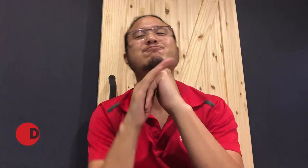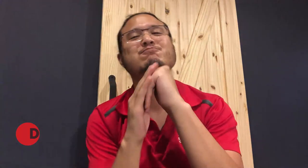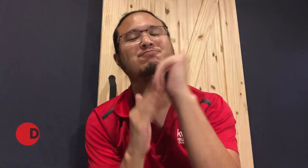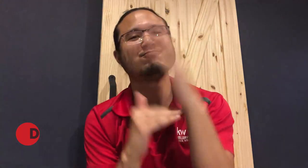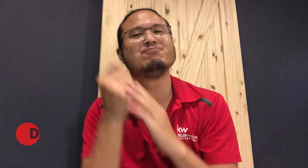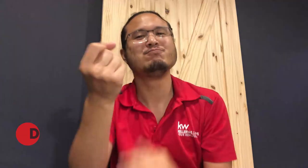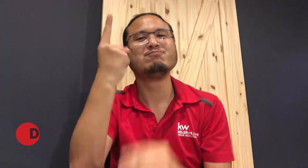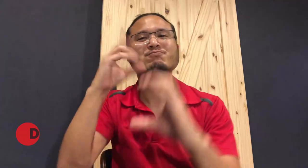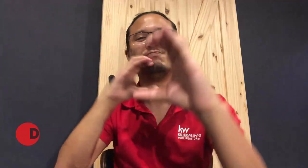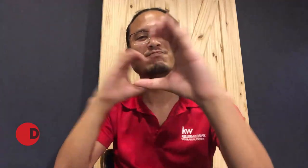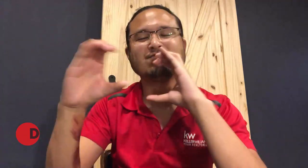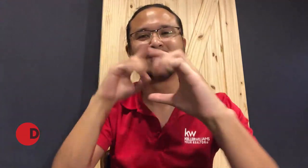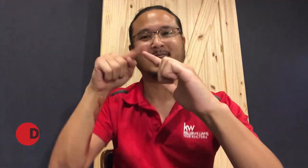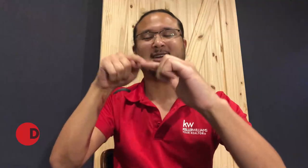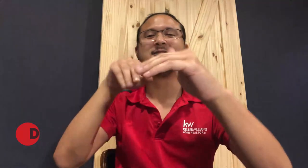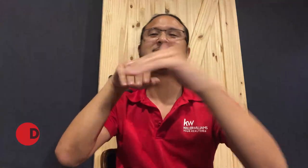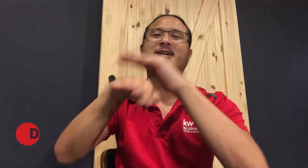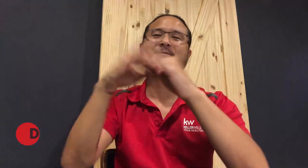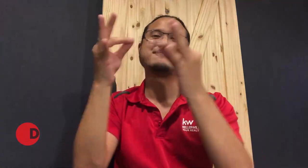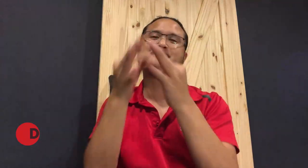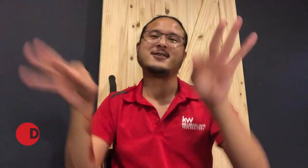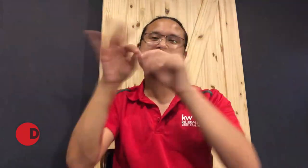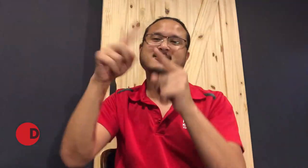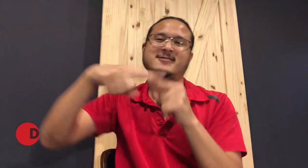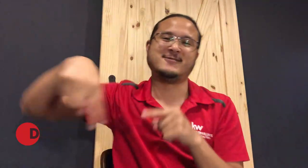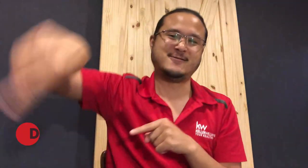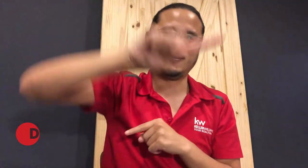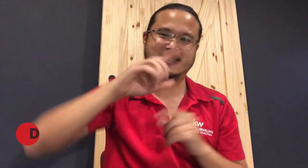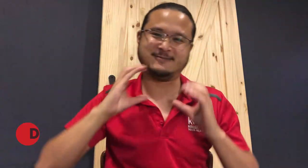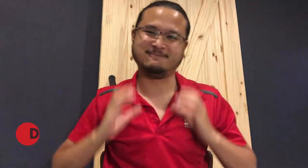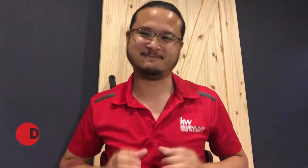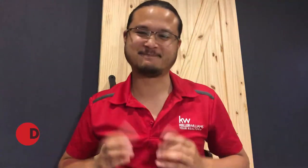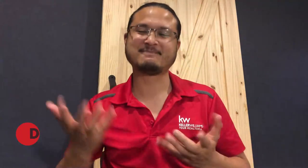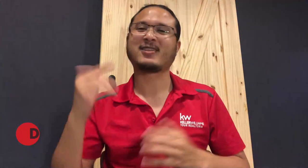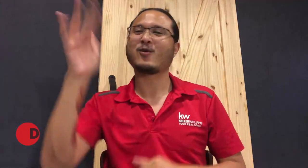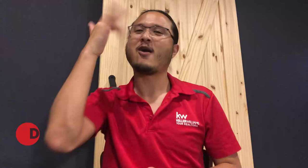at ease through communication. Accessibility is important to these clients,